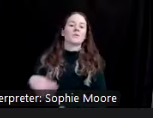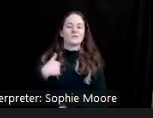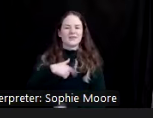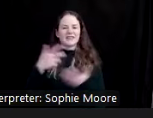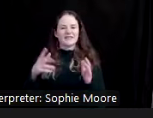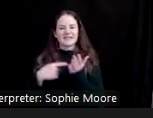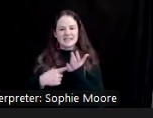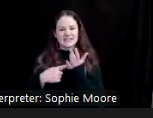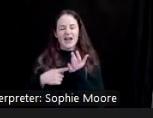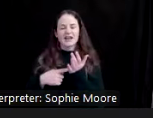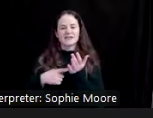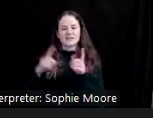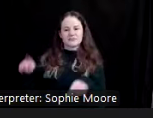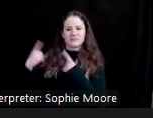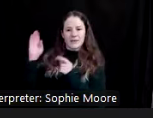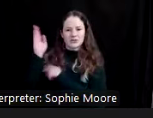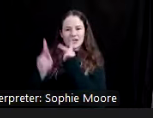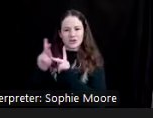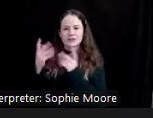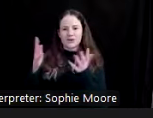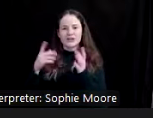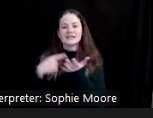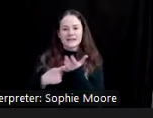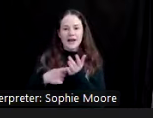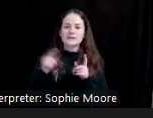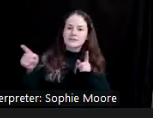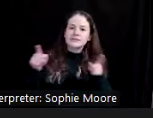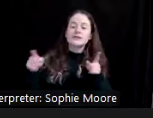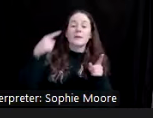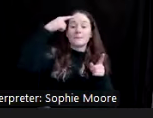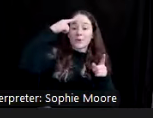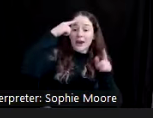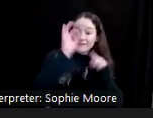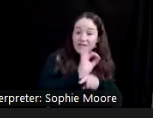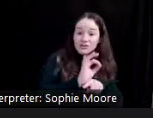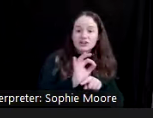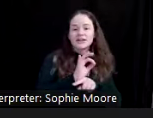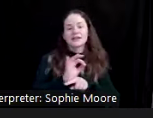both brought things to that, but again, mood, brain function, social interaction, self-confidence, and